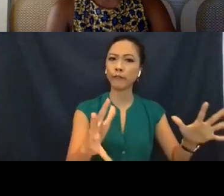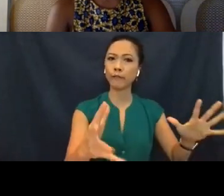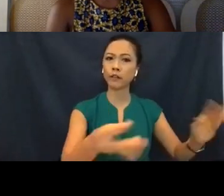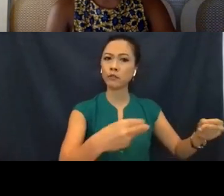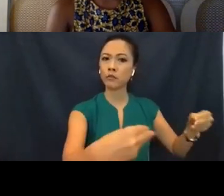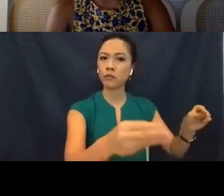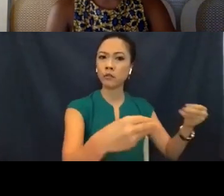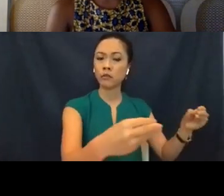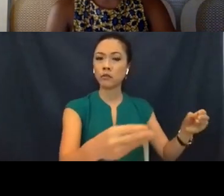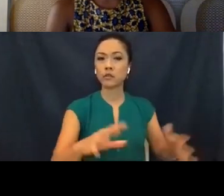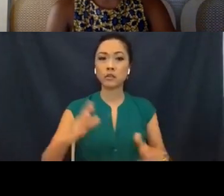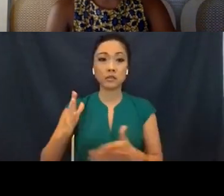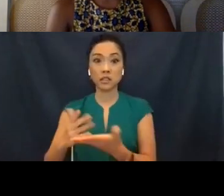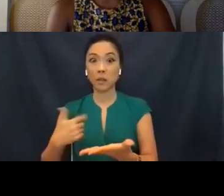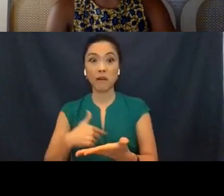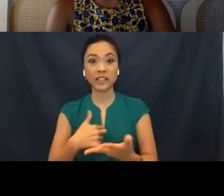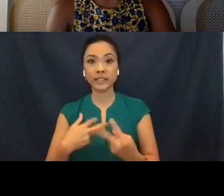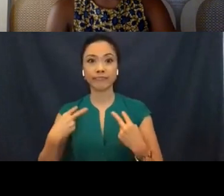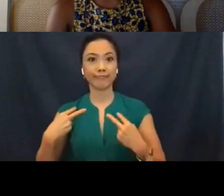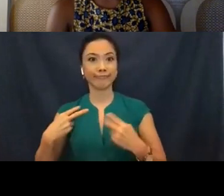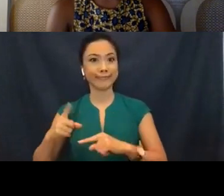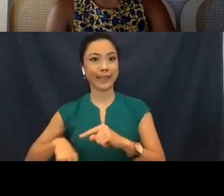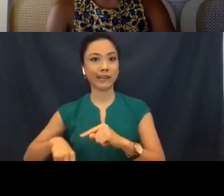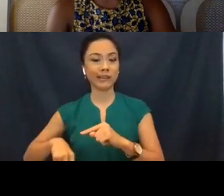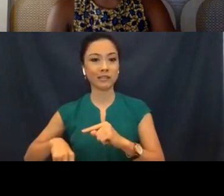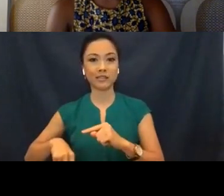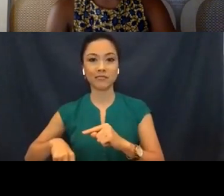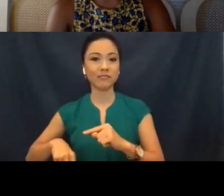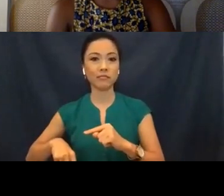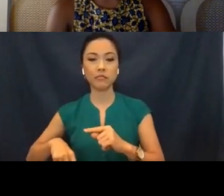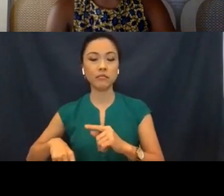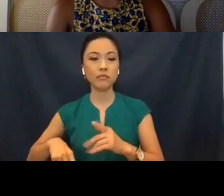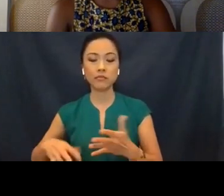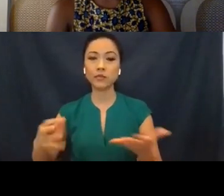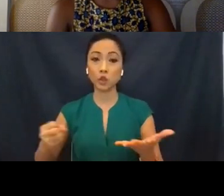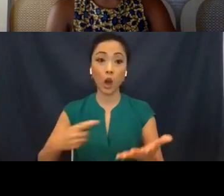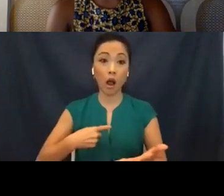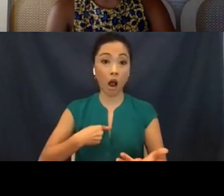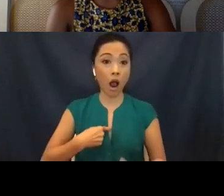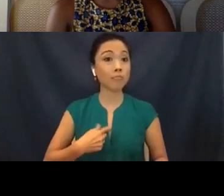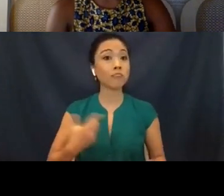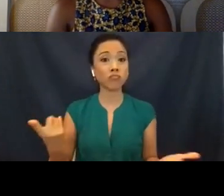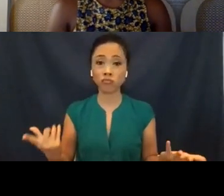about let's change this model. I'm all for that, because this model doesn't work. I don't